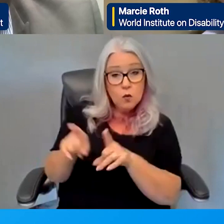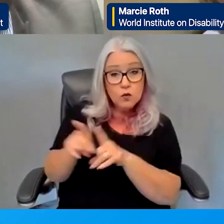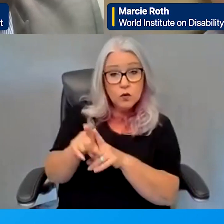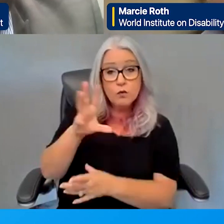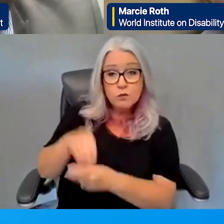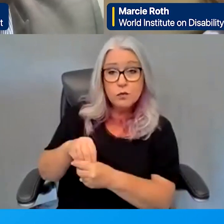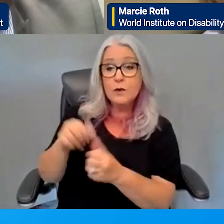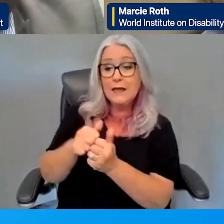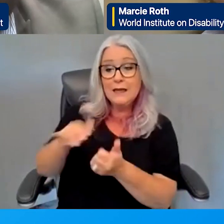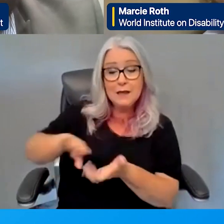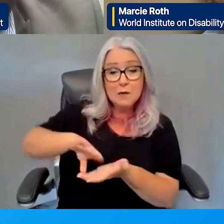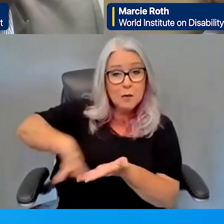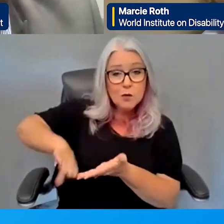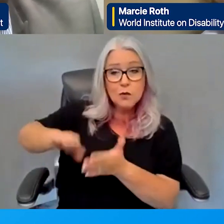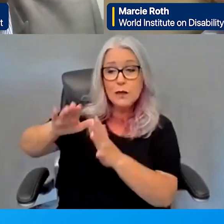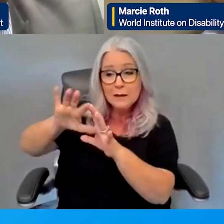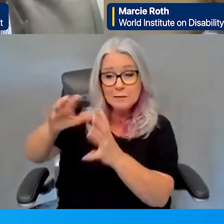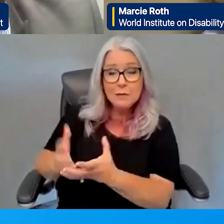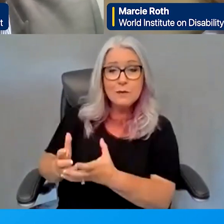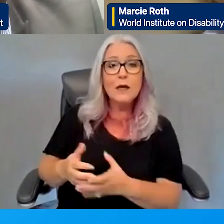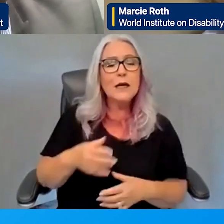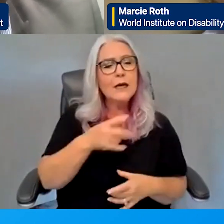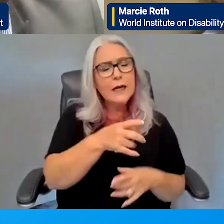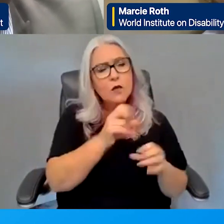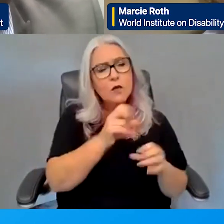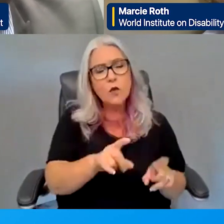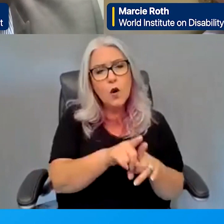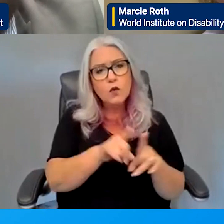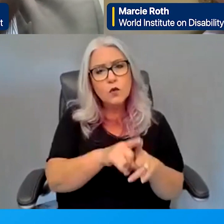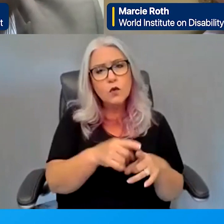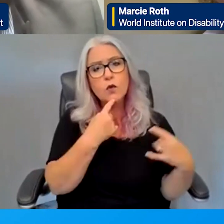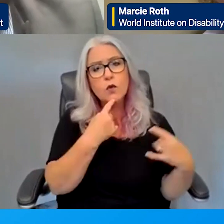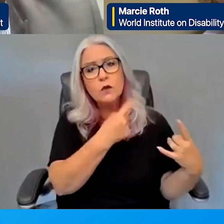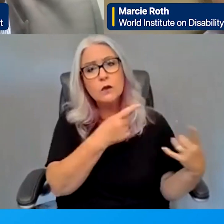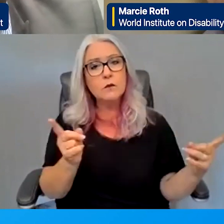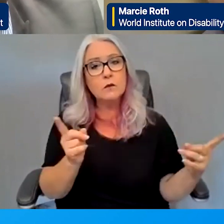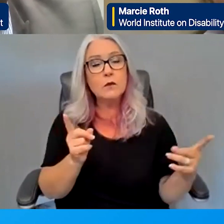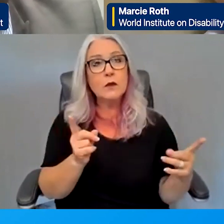advocacy and support. And maybe if you can also address some of the groups you partner with and